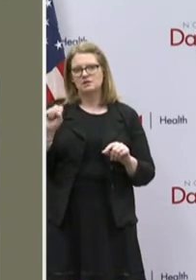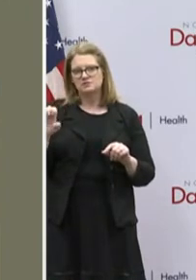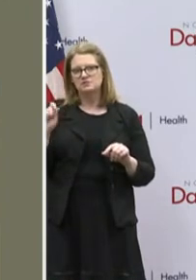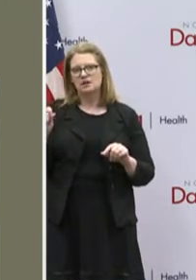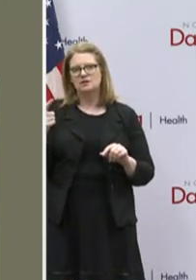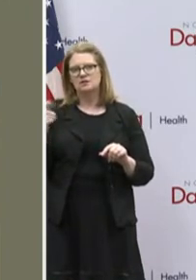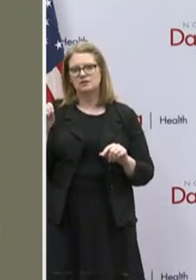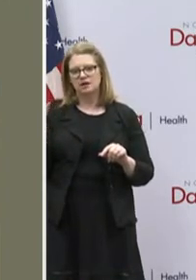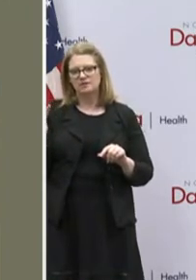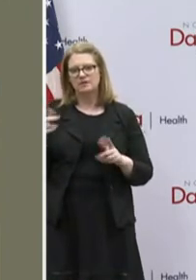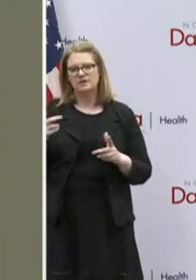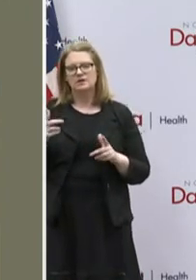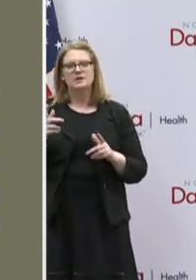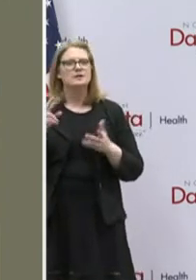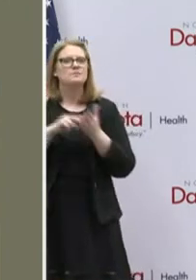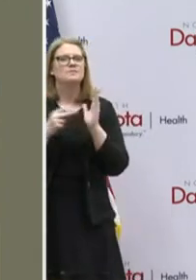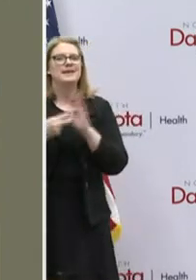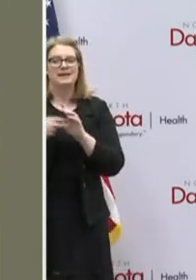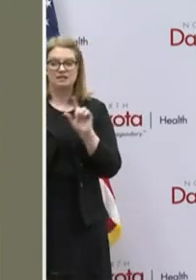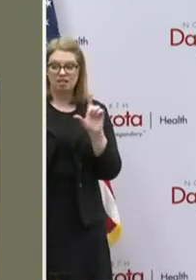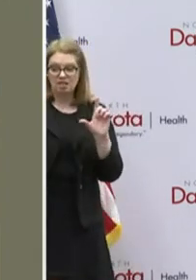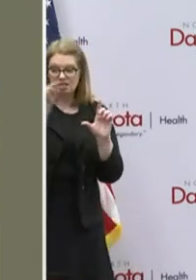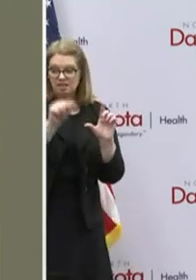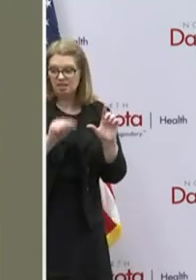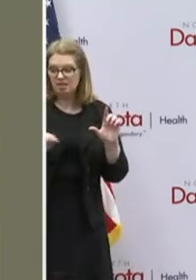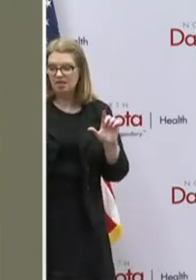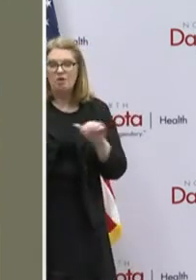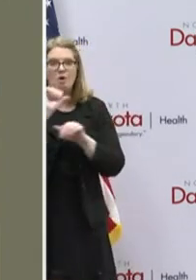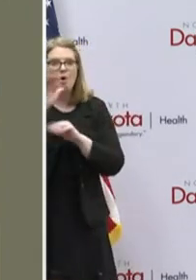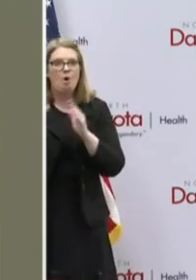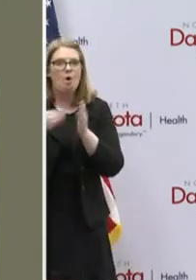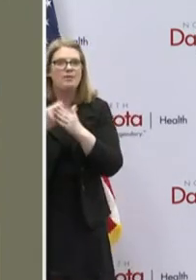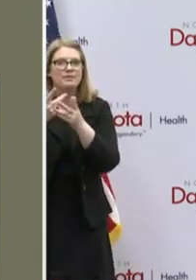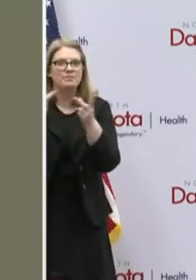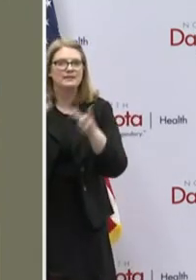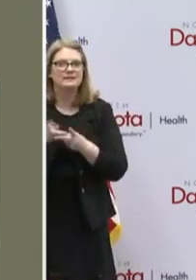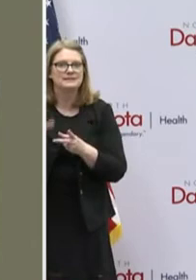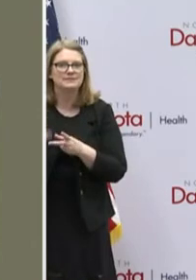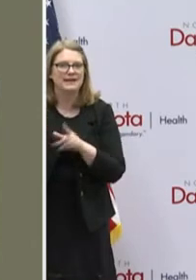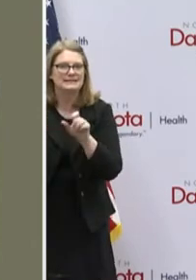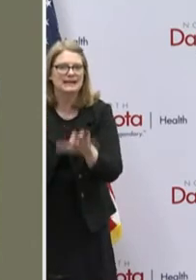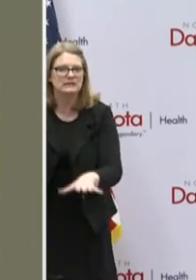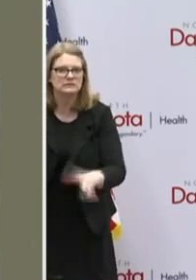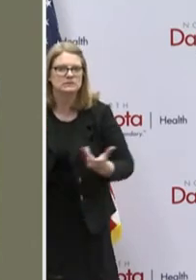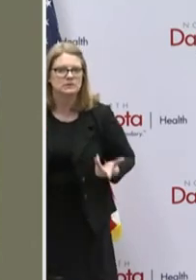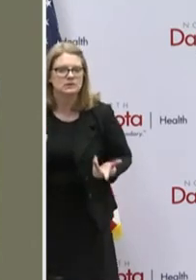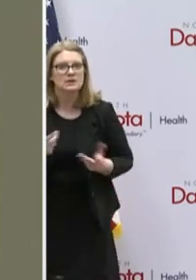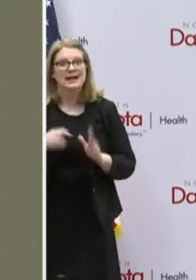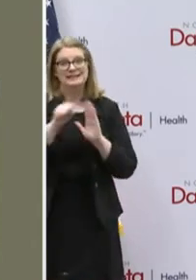YOU CAN ALSO GET THERE THROUGH THE ND RESPONSE WEB SITE, BUT WE WANT TO POST ALL OF THOSE LOCATIONS IN A BRIEFING I HAD